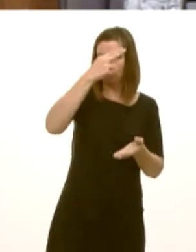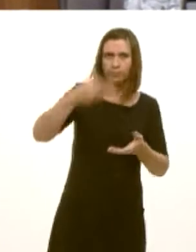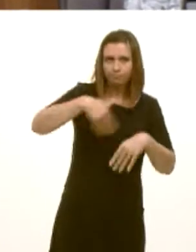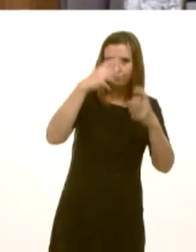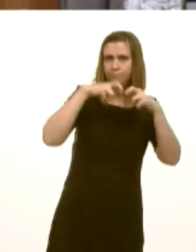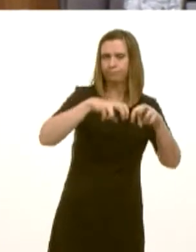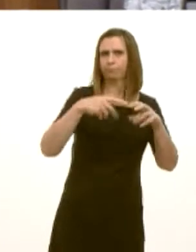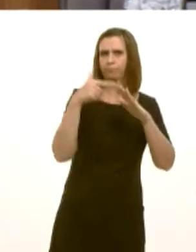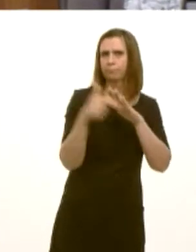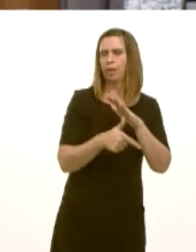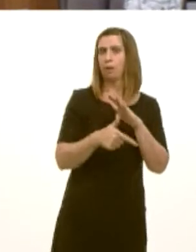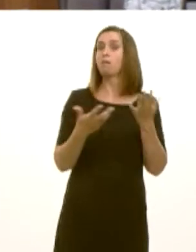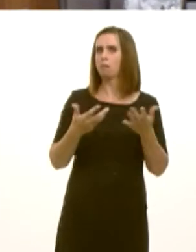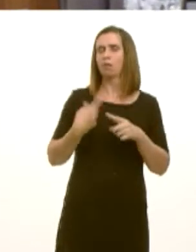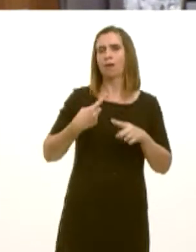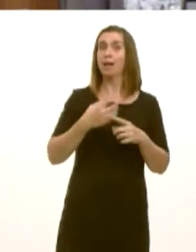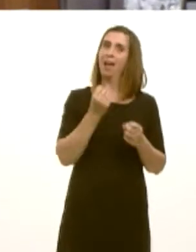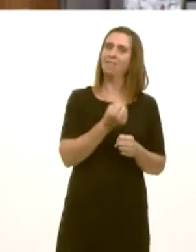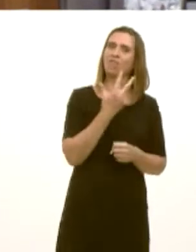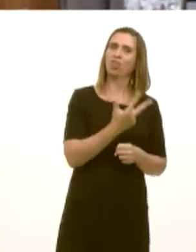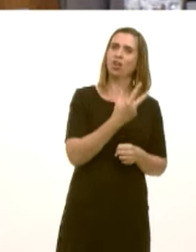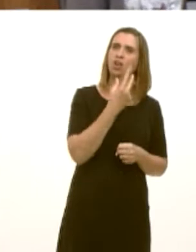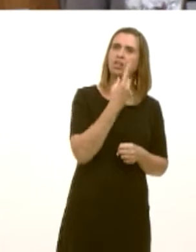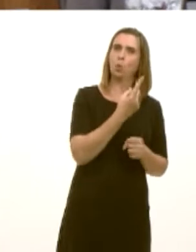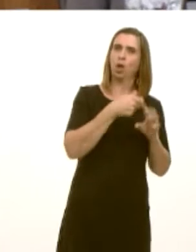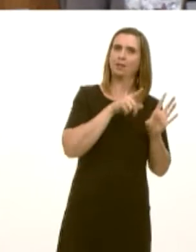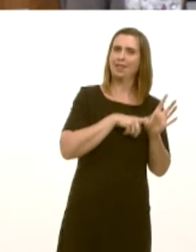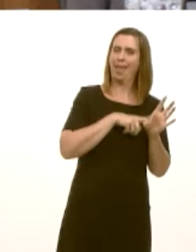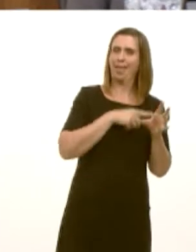If we look at the 31-day and 62-day statistics, they show that weíre doing very well in terms